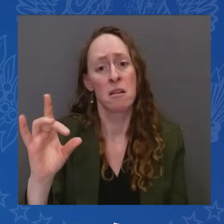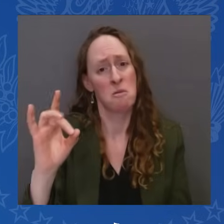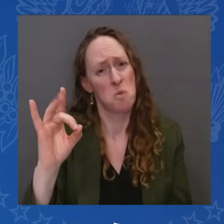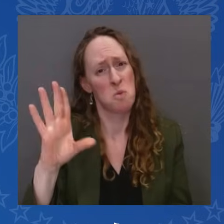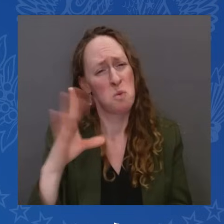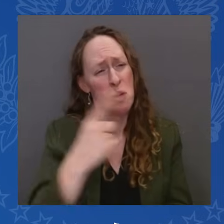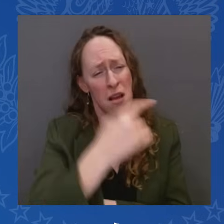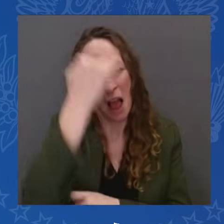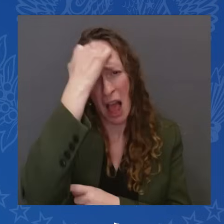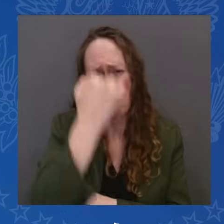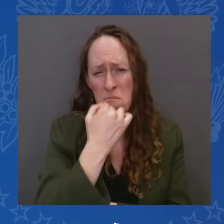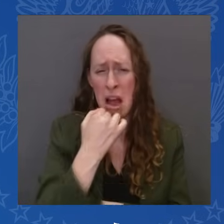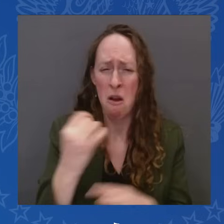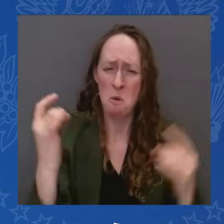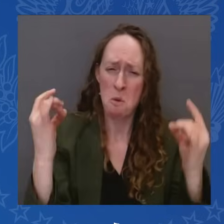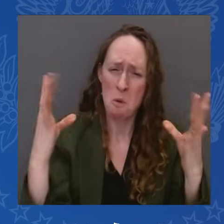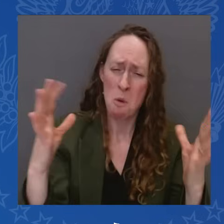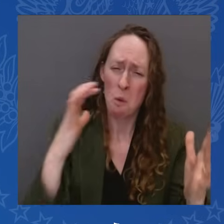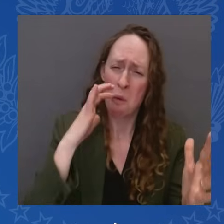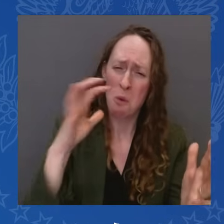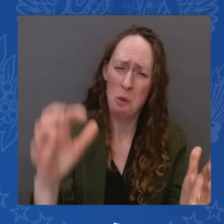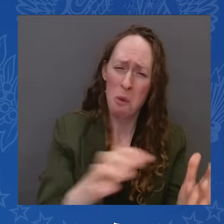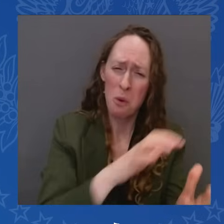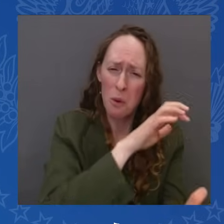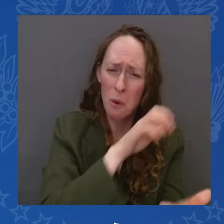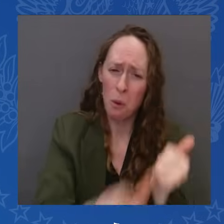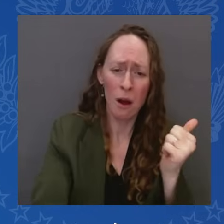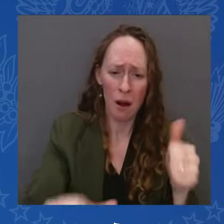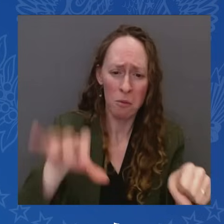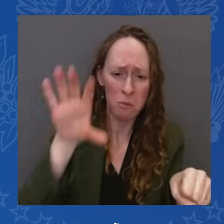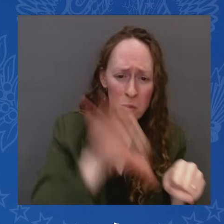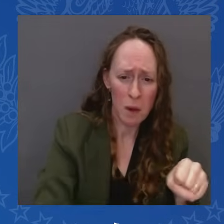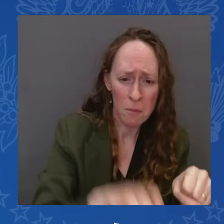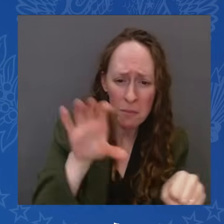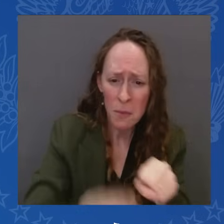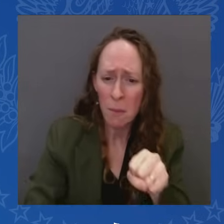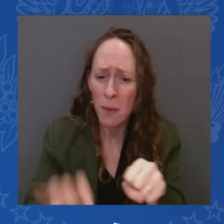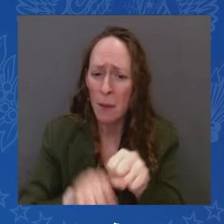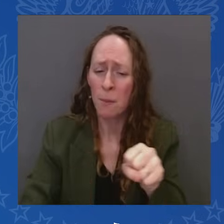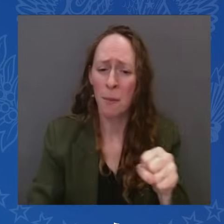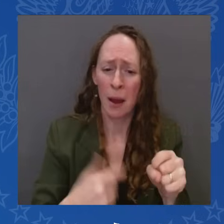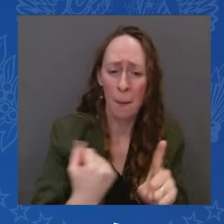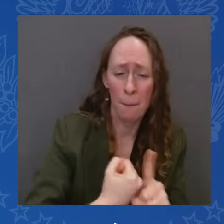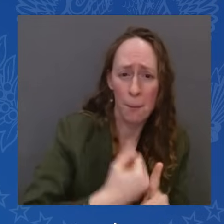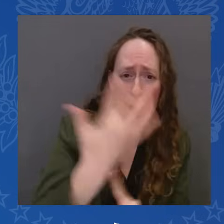I mean, raping and burning and beheading. I mean, it just -- it's just beyond comparison --